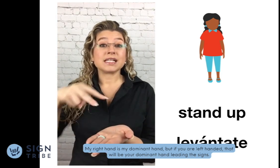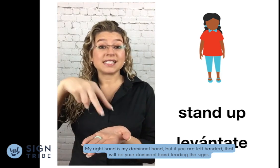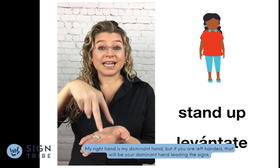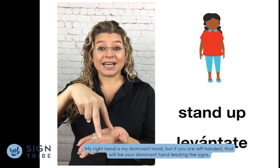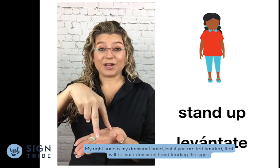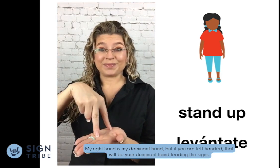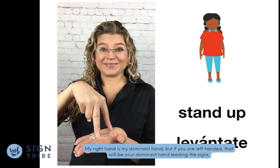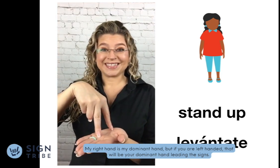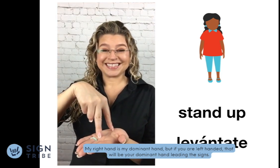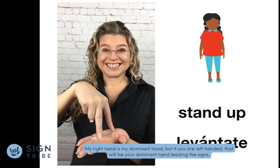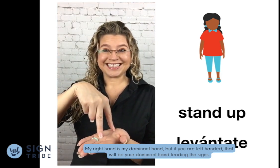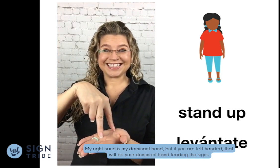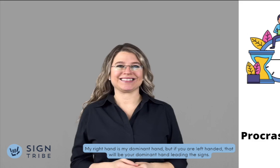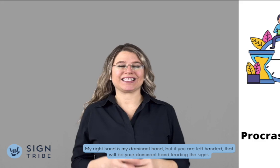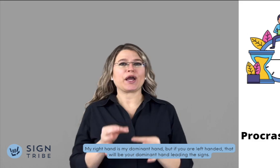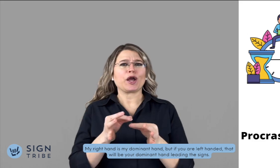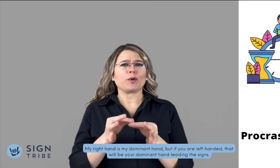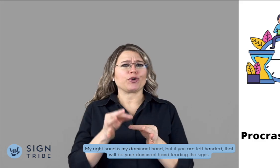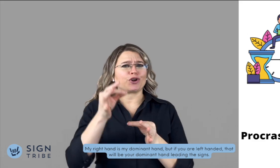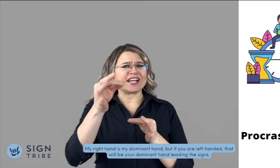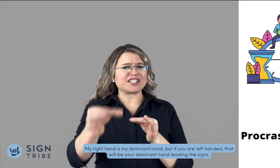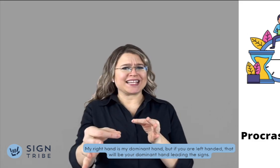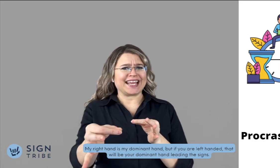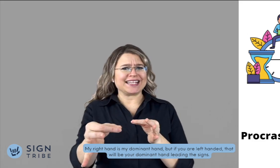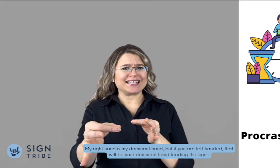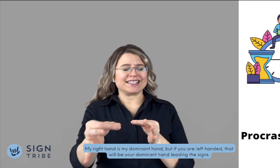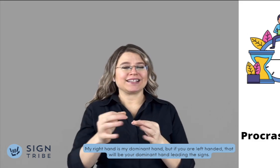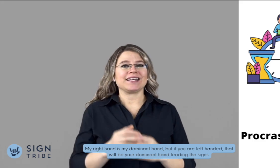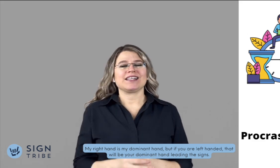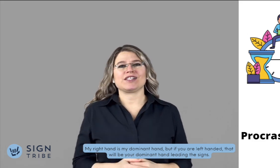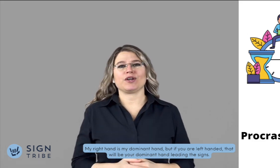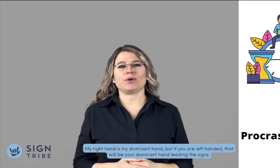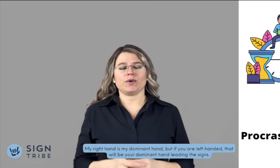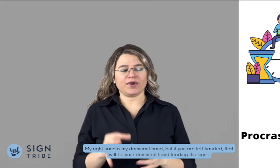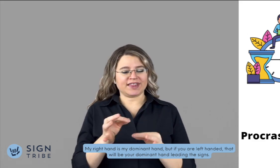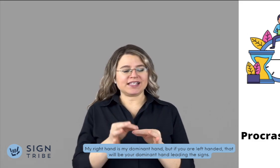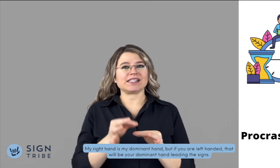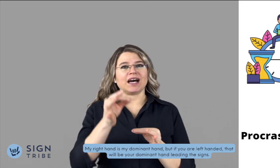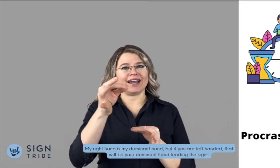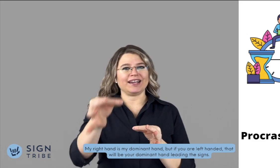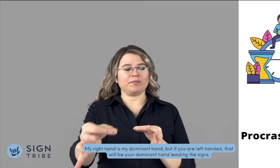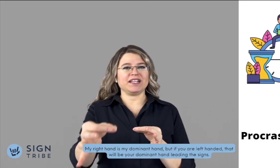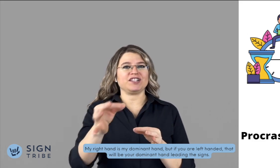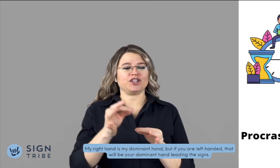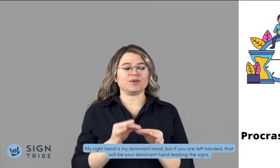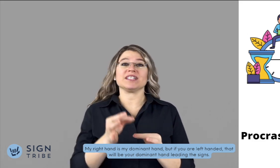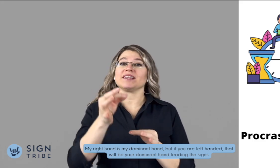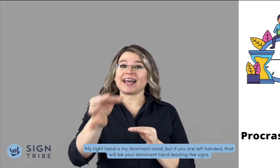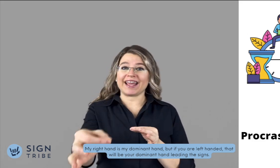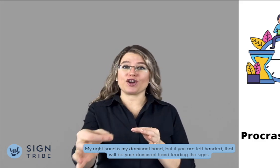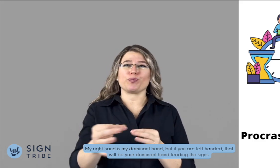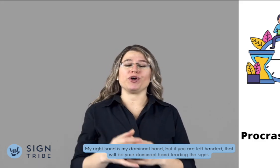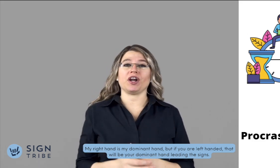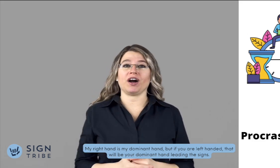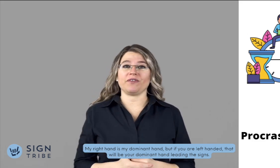Stand up. Procrastinate. So with this sign it means to delay or put off into